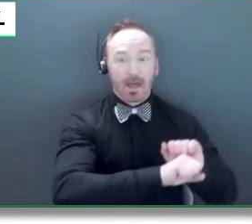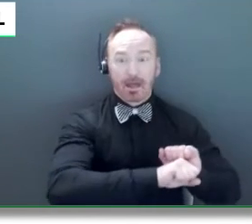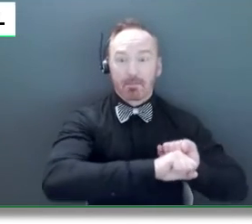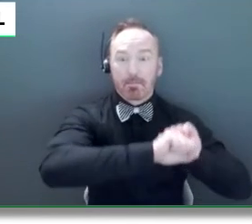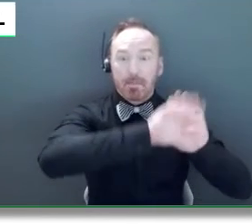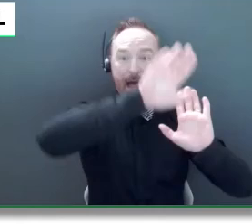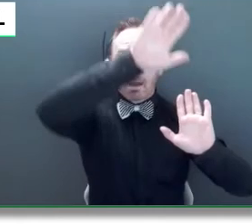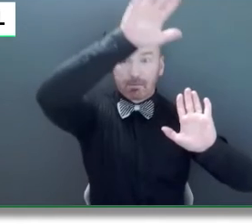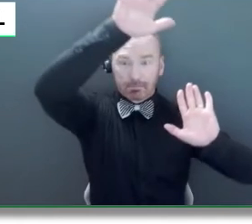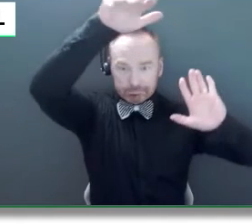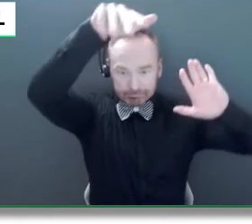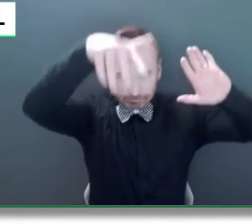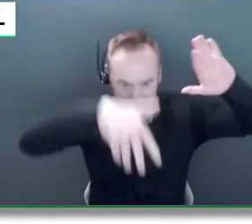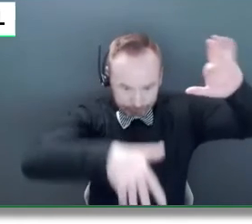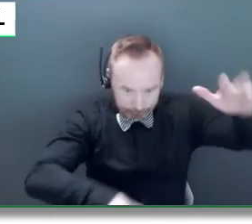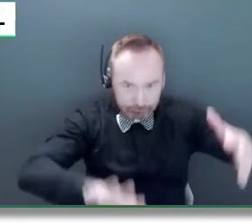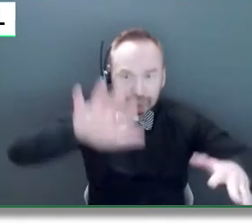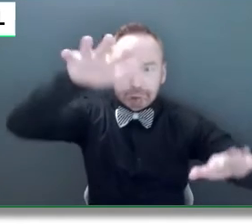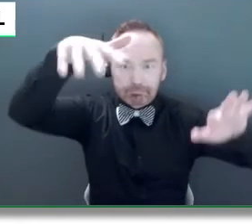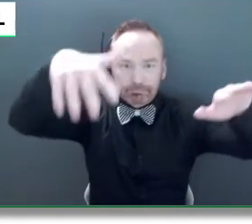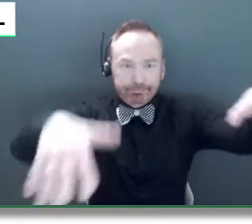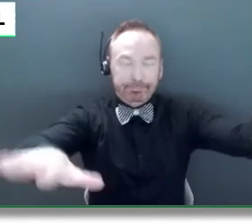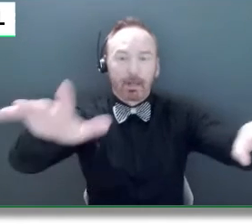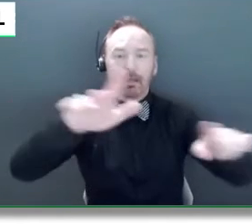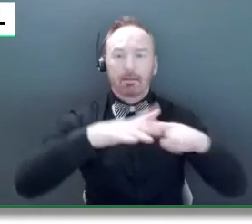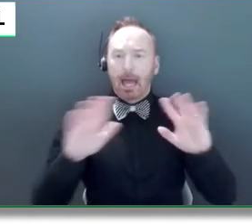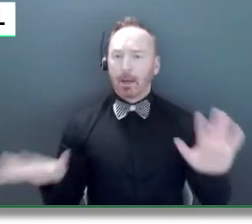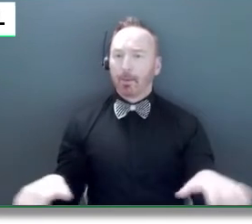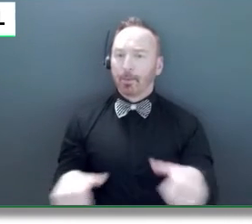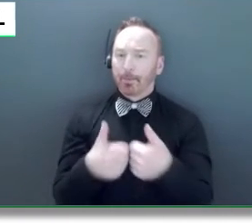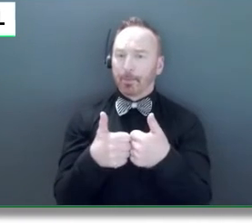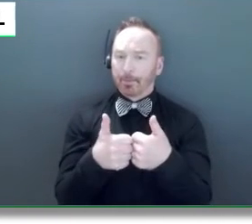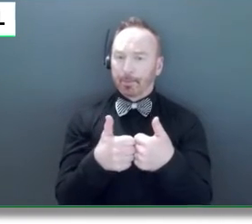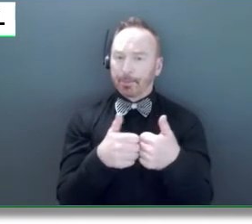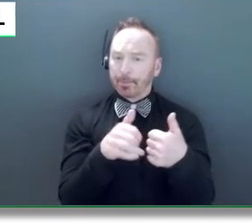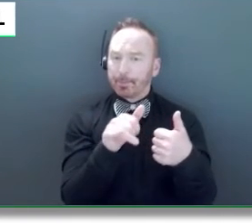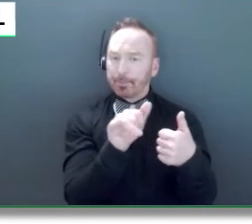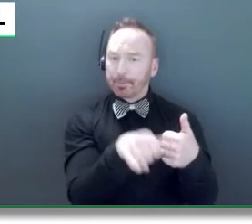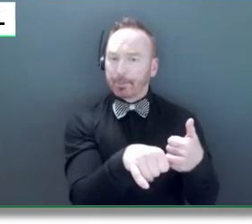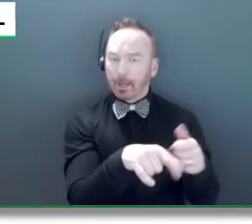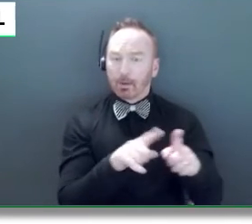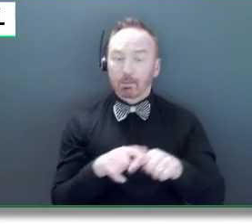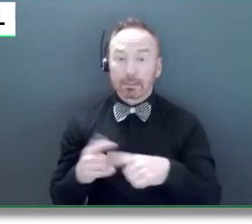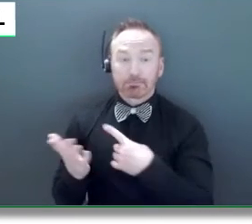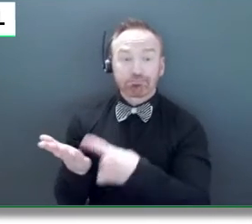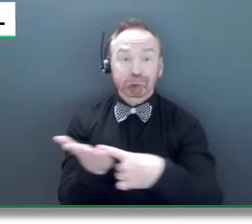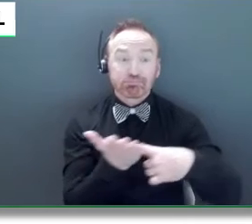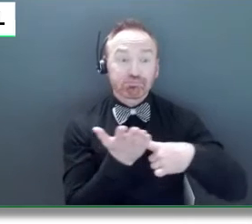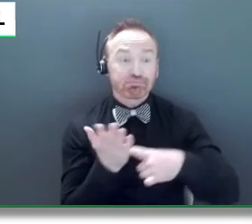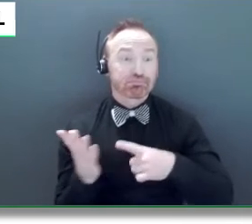and we've kind of talked about the the different aspects around some of the solutions that are already there to be